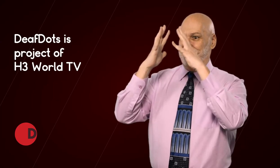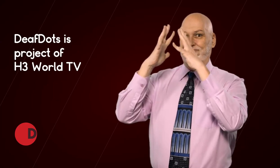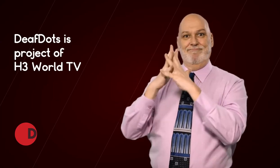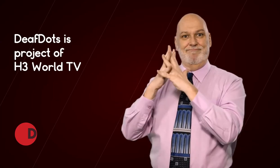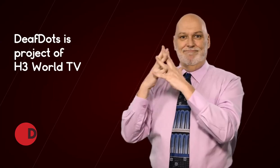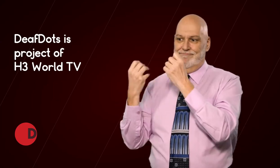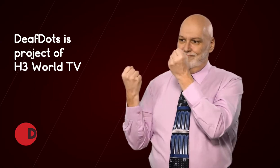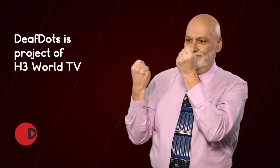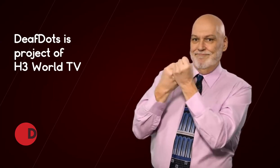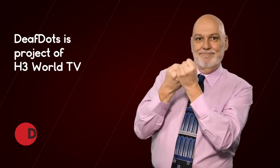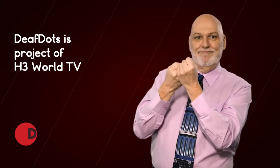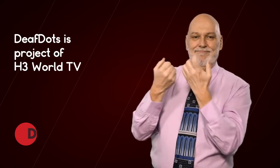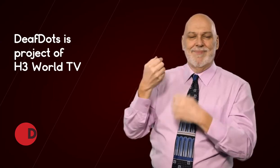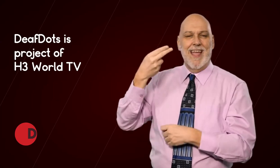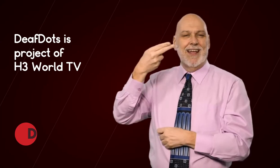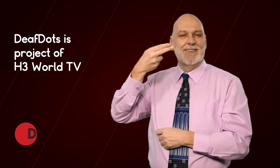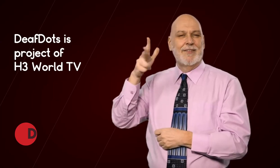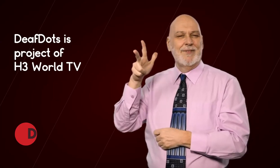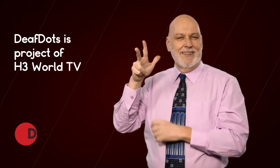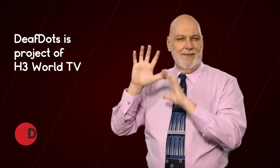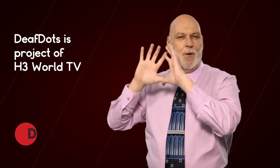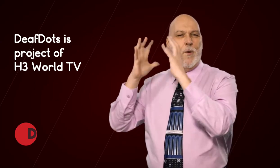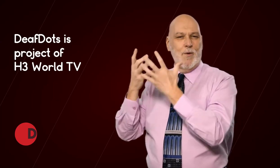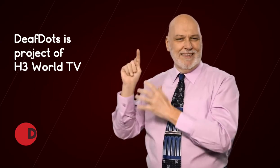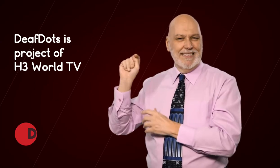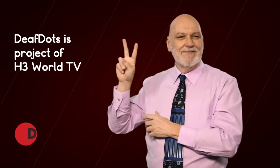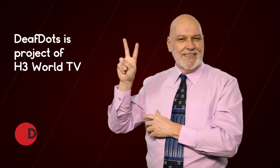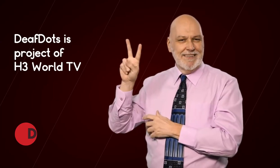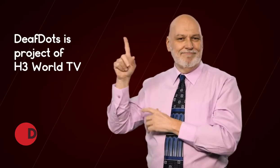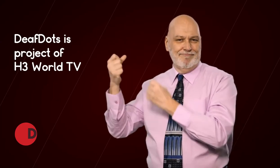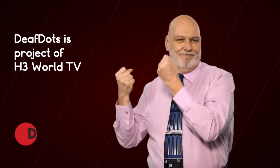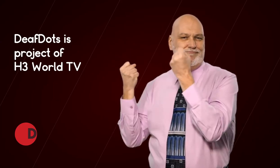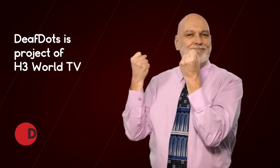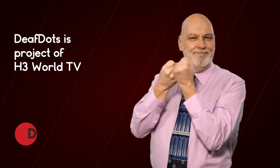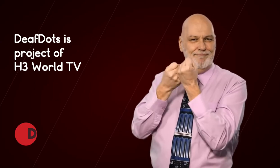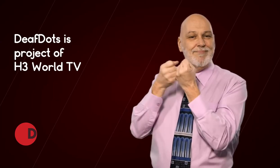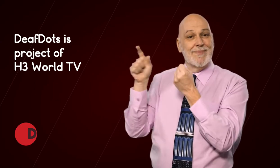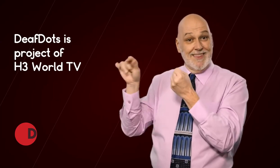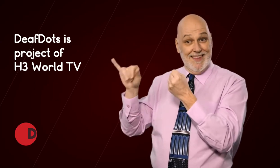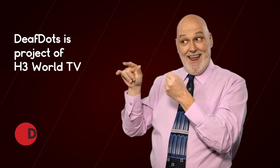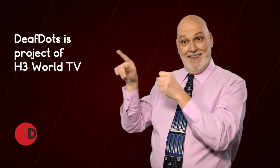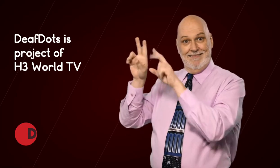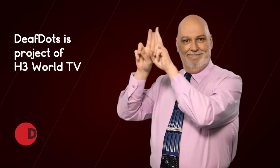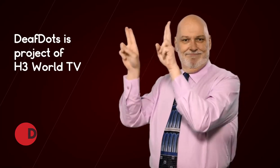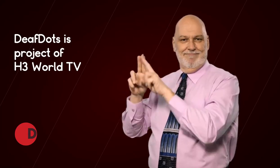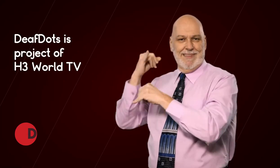DeafDots was launched by H3 World TV,